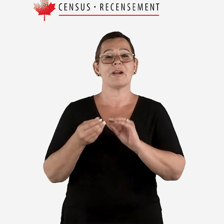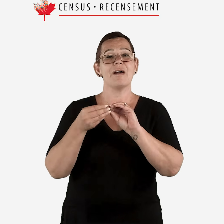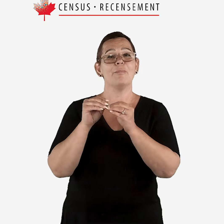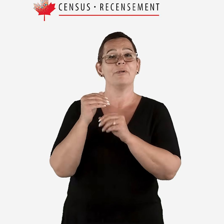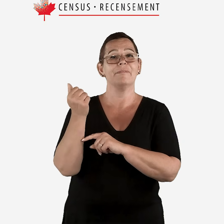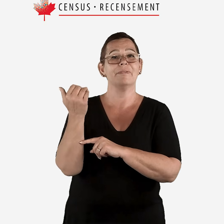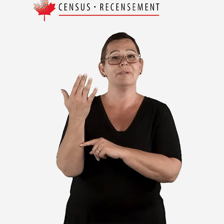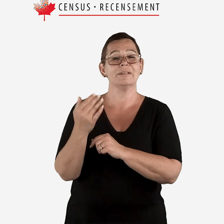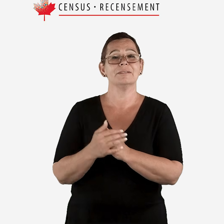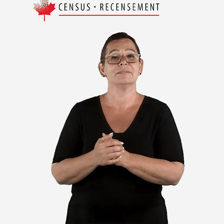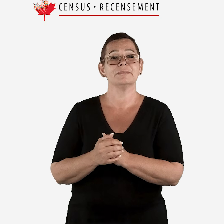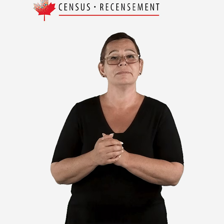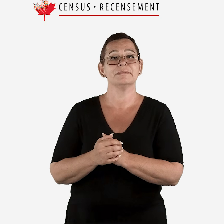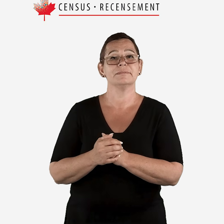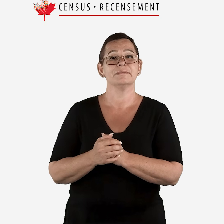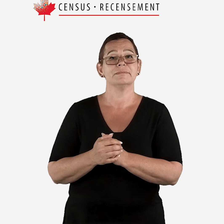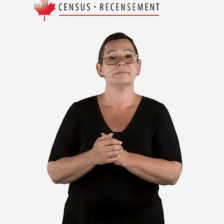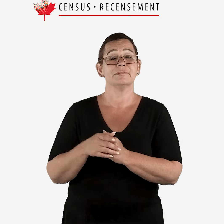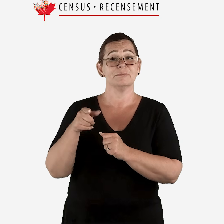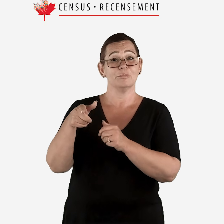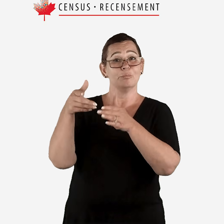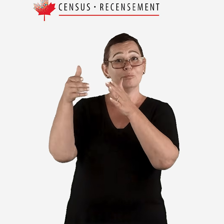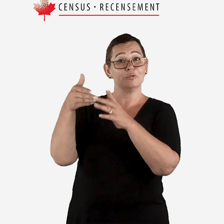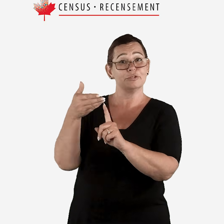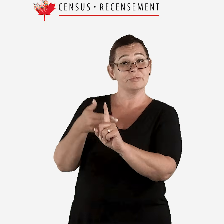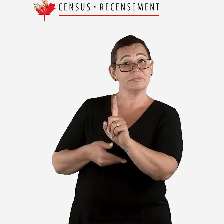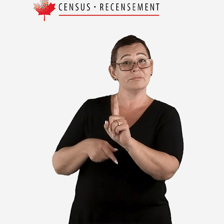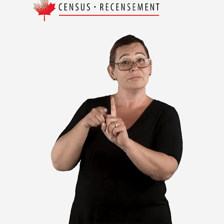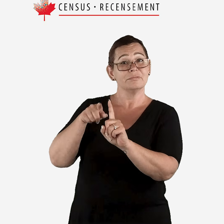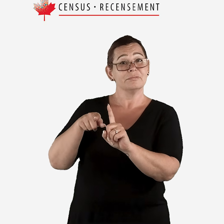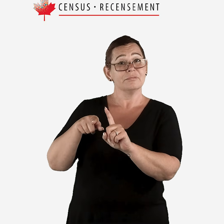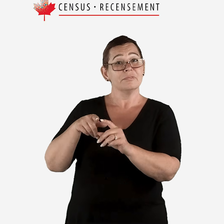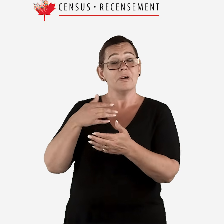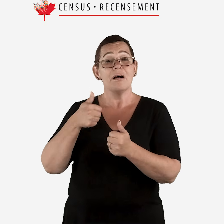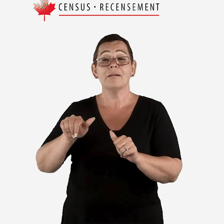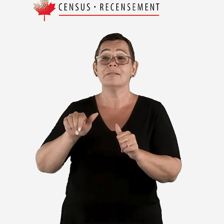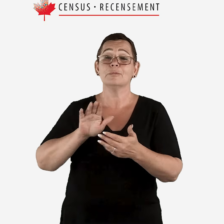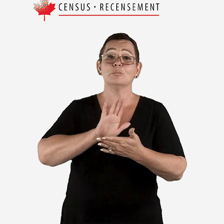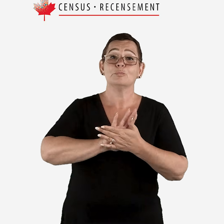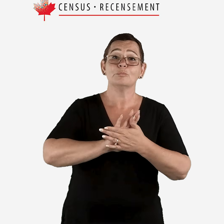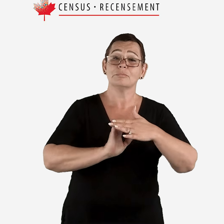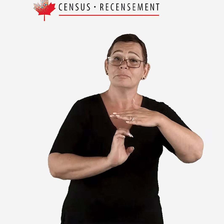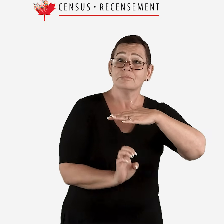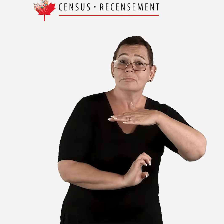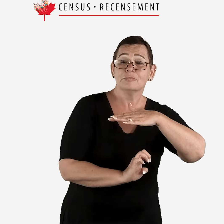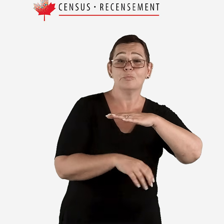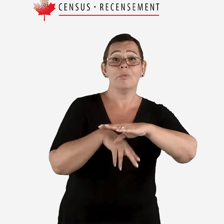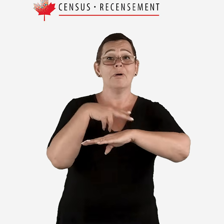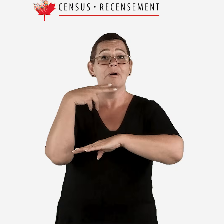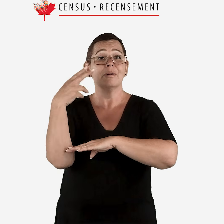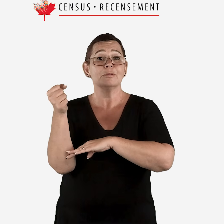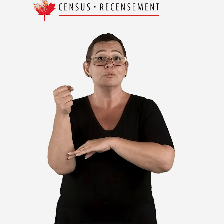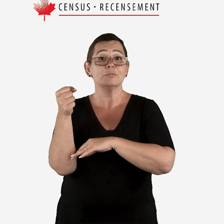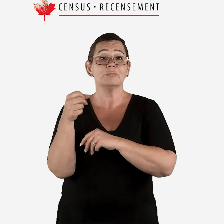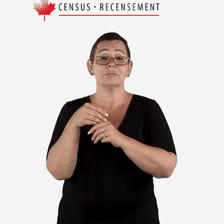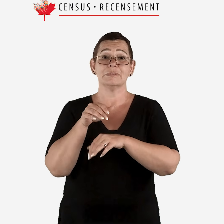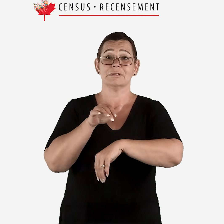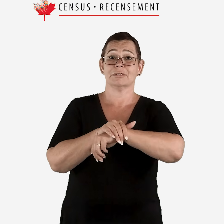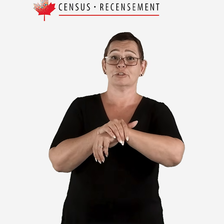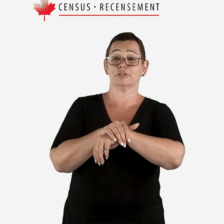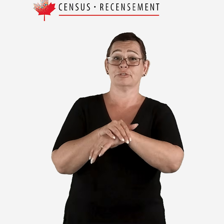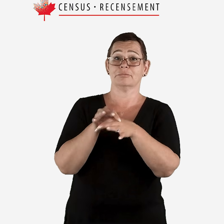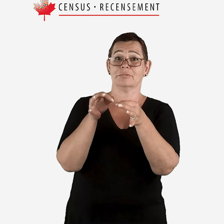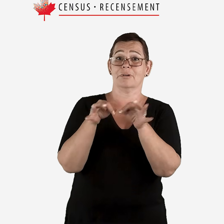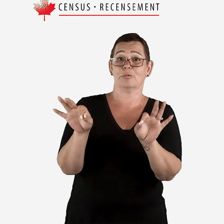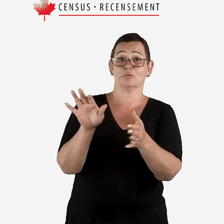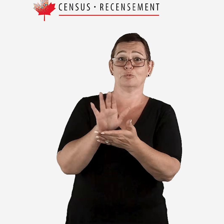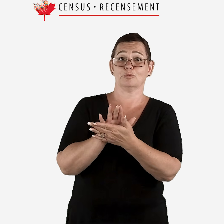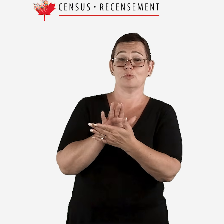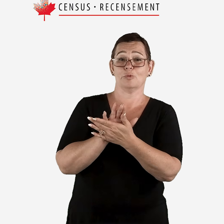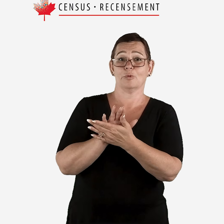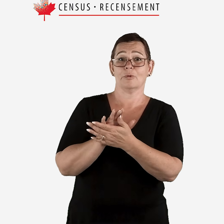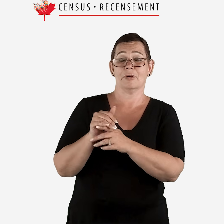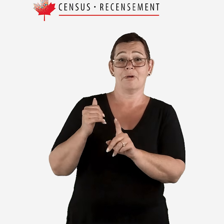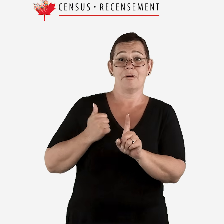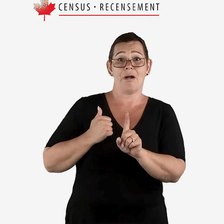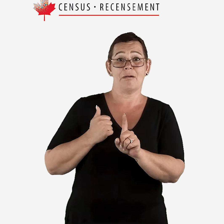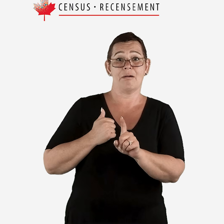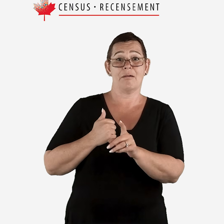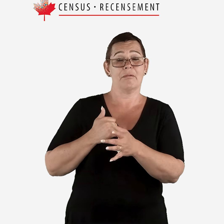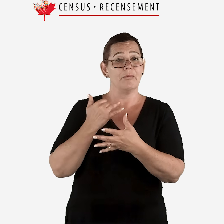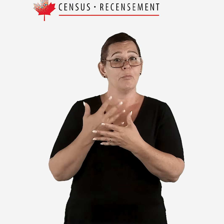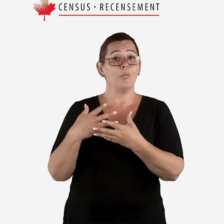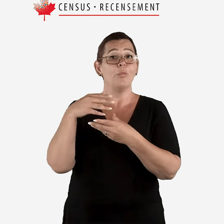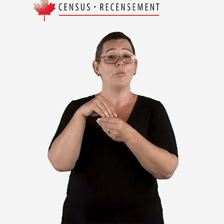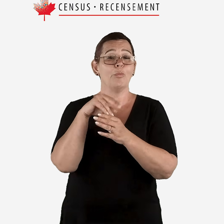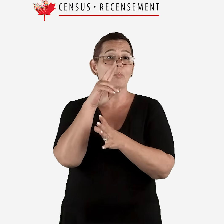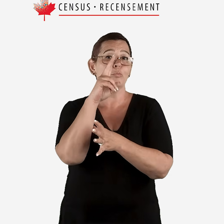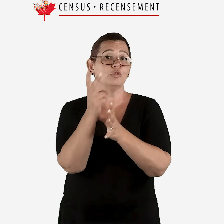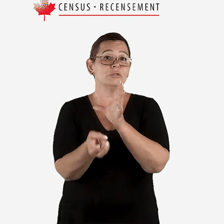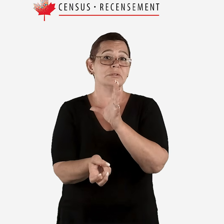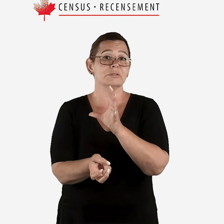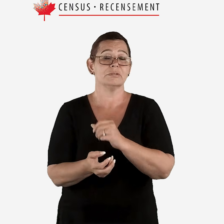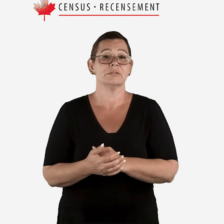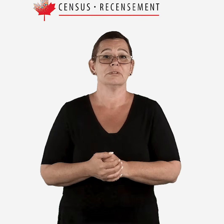15. Did this person do any of their primary or secondary schooling in an English-language school in Canada (including immersion)?